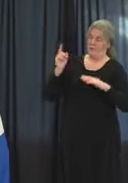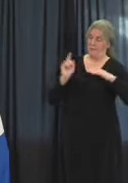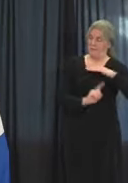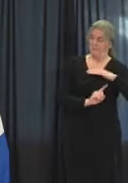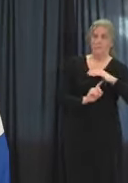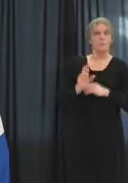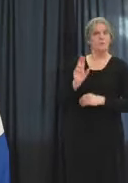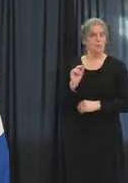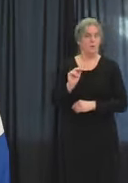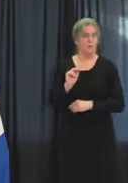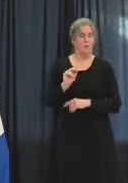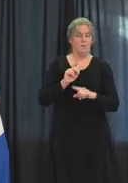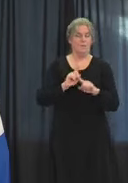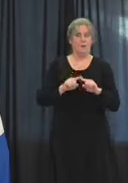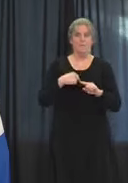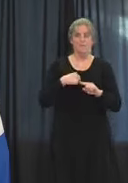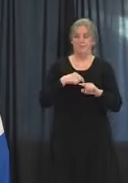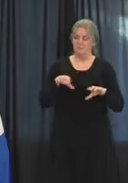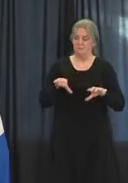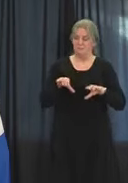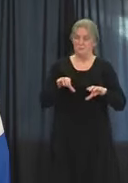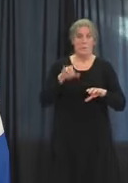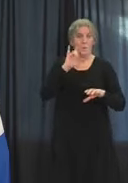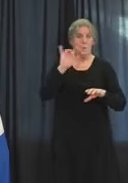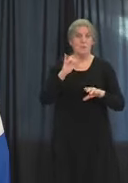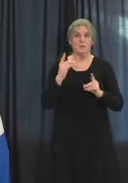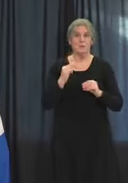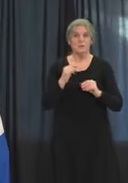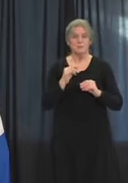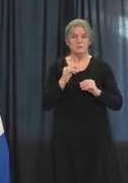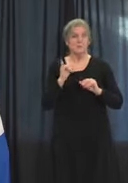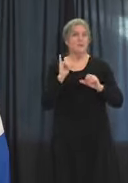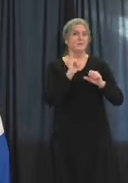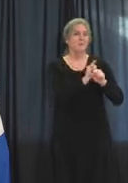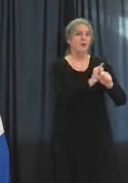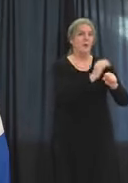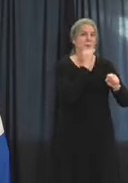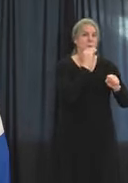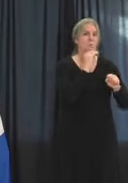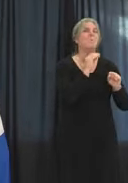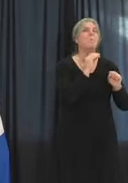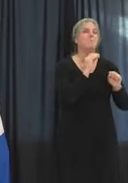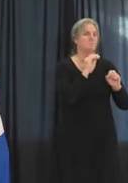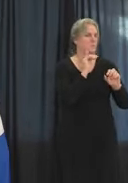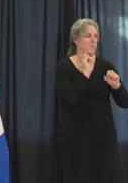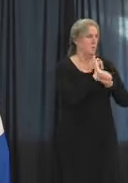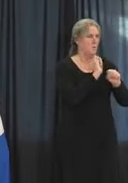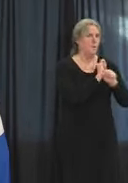However, I'm doing everything in my ability to stay at home as much as possible, work from home